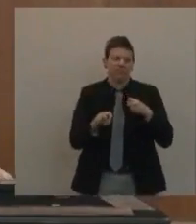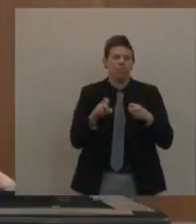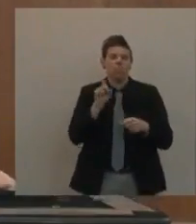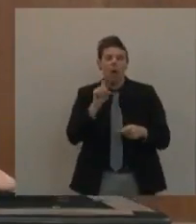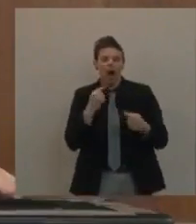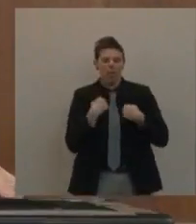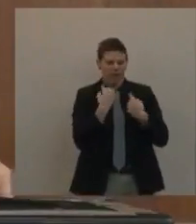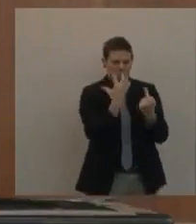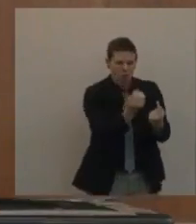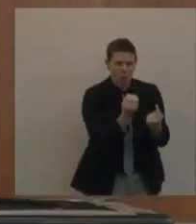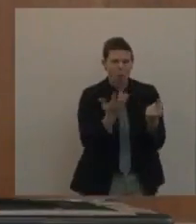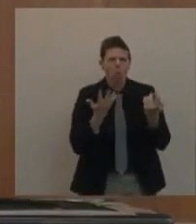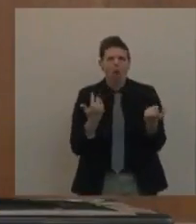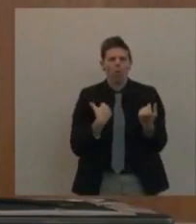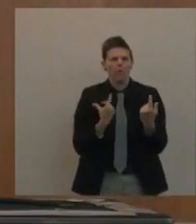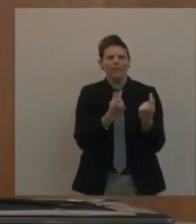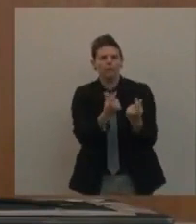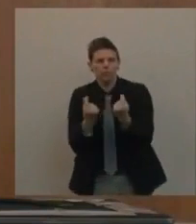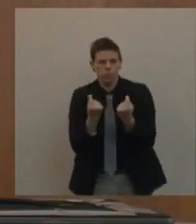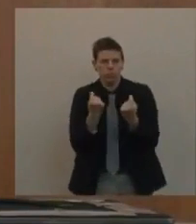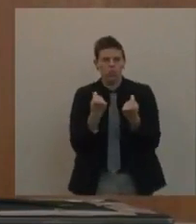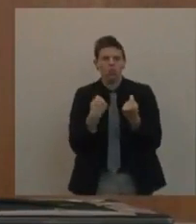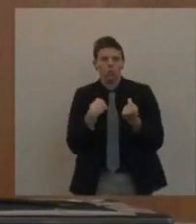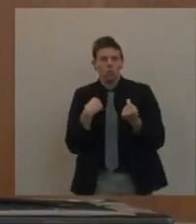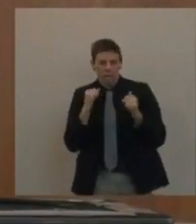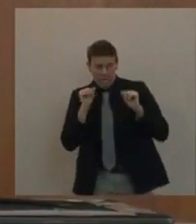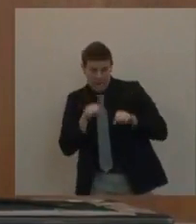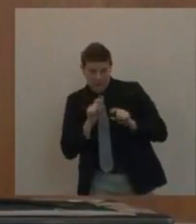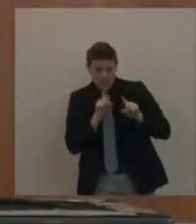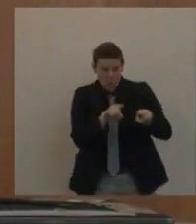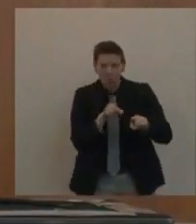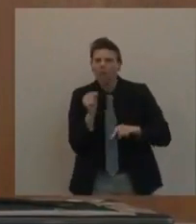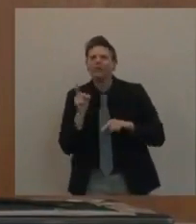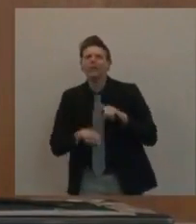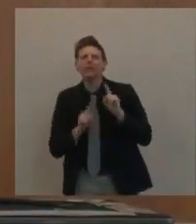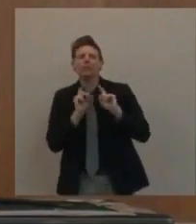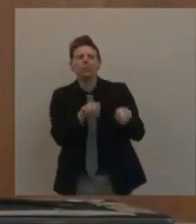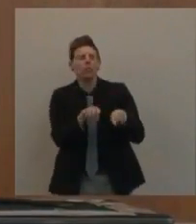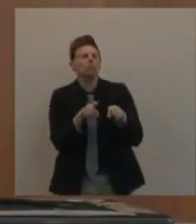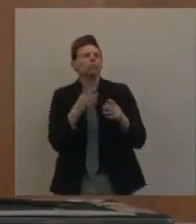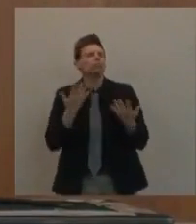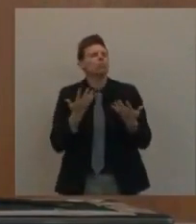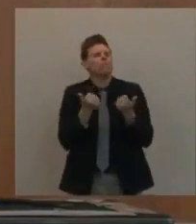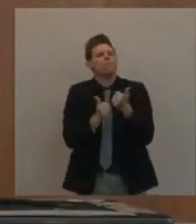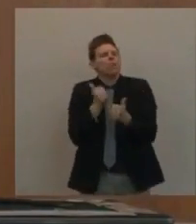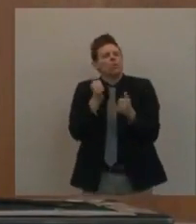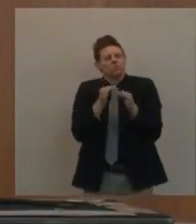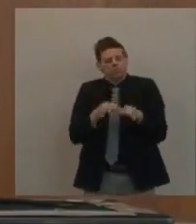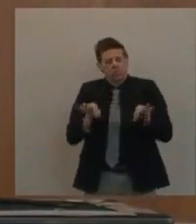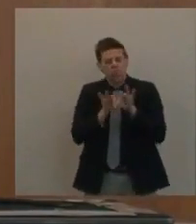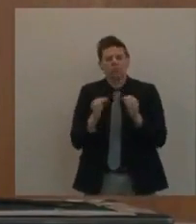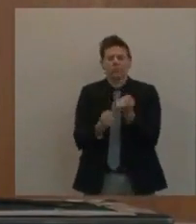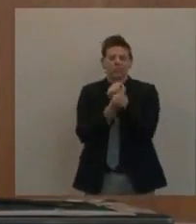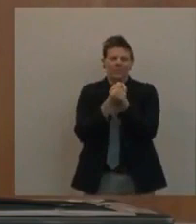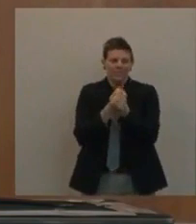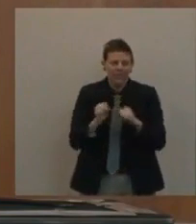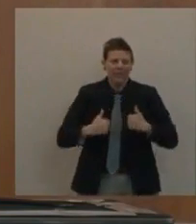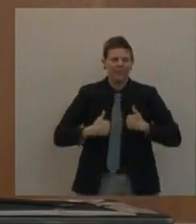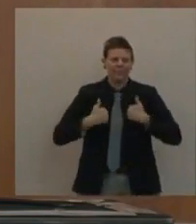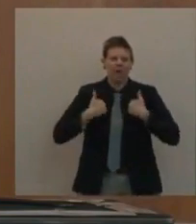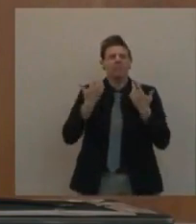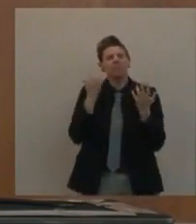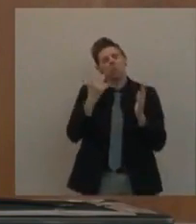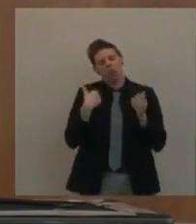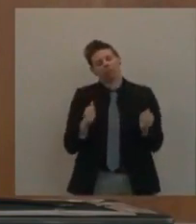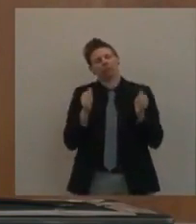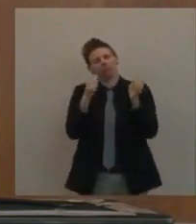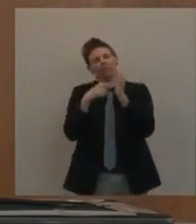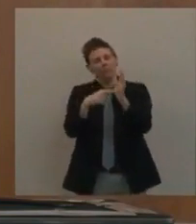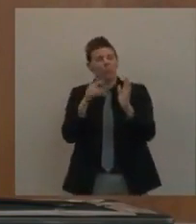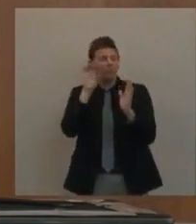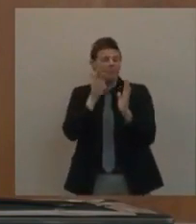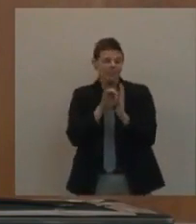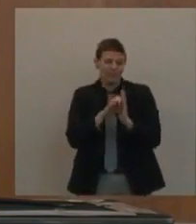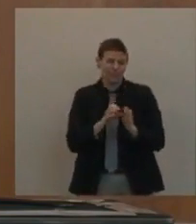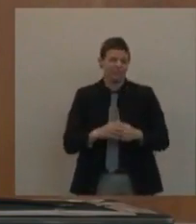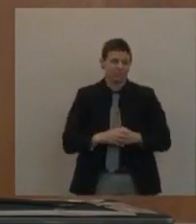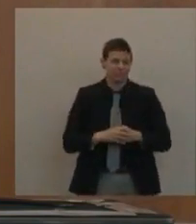I THINK ABOUT MY MOM EVERY TIME I HAVE TO MAKE A TOUGH DECISION ABOUT RESTRICTING WHERE WE GO AND WHERE WE CAN GO.